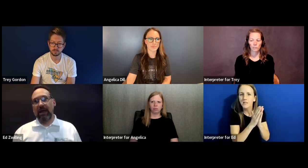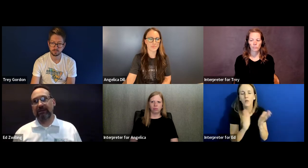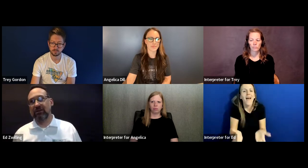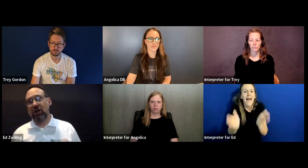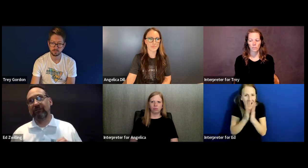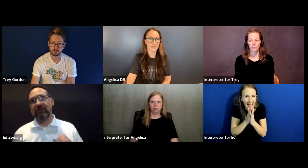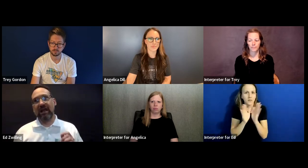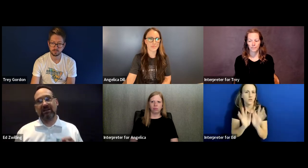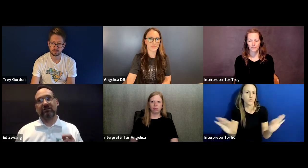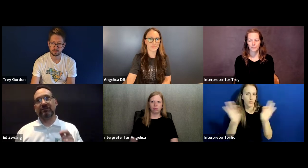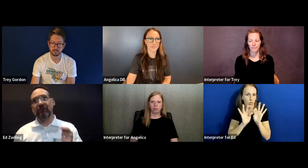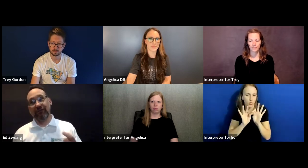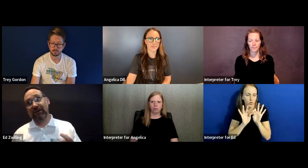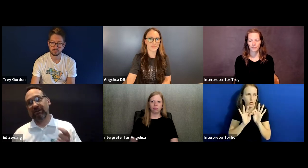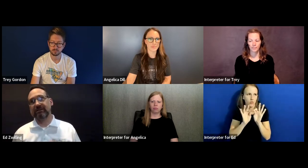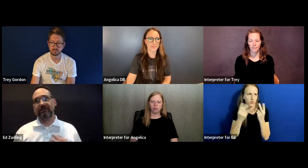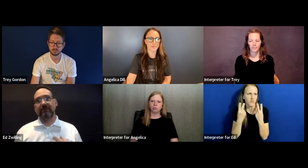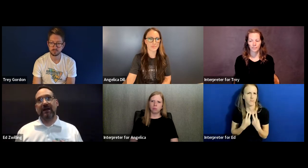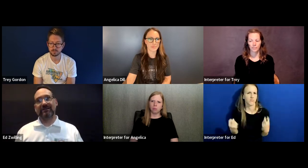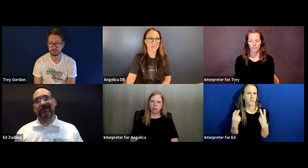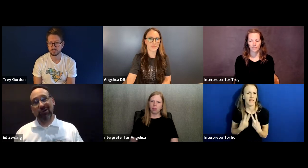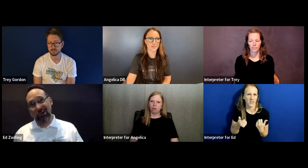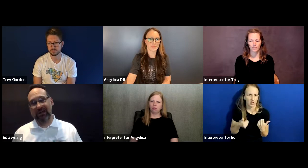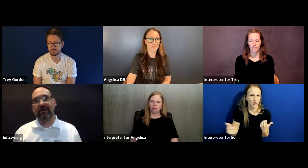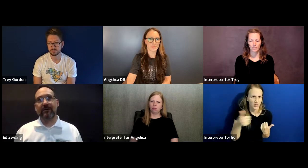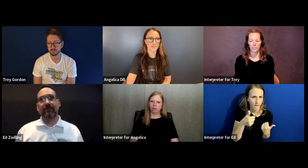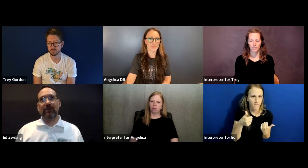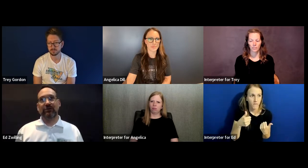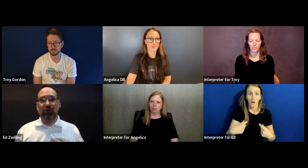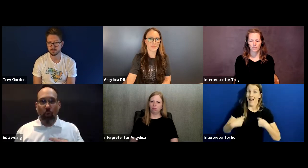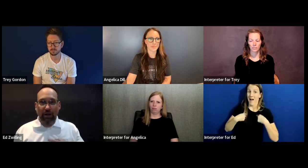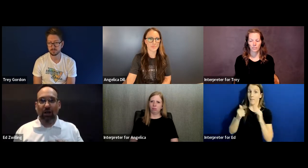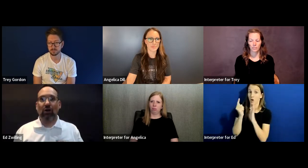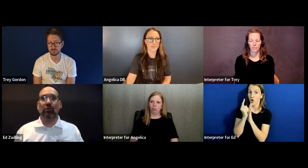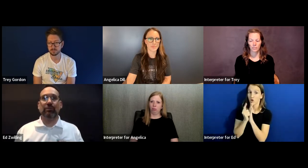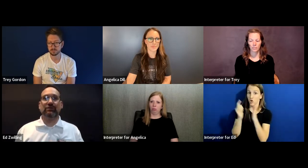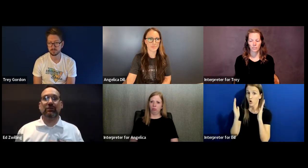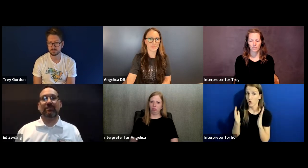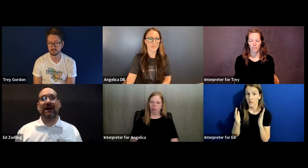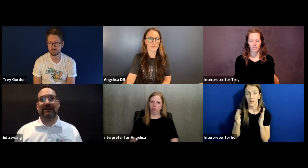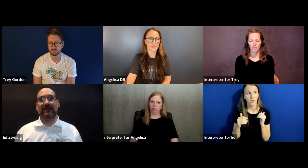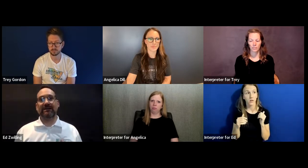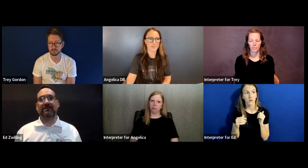and so you have to then ask yourself this as an attorney do you want to go be treated by a dentist